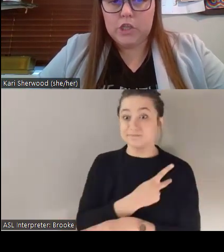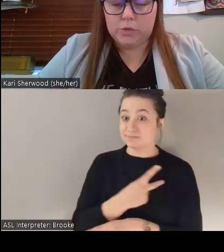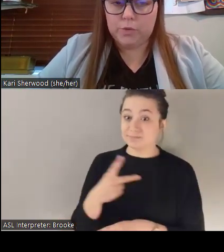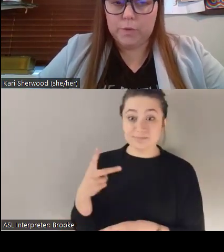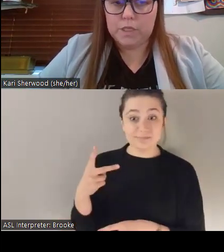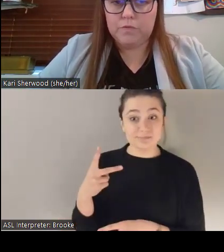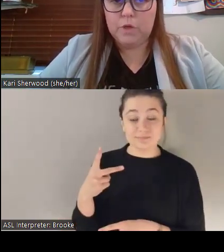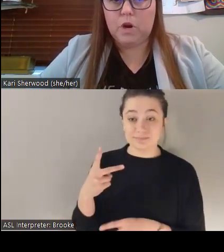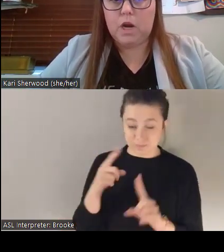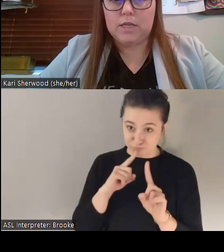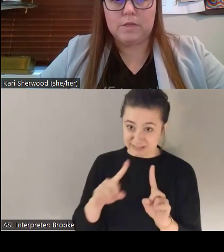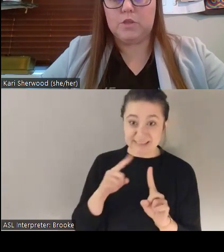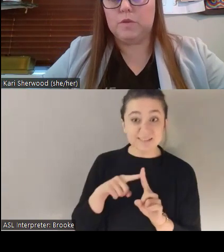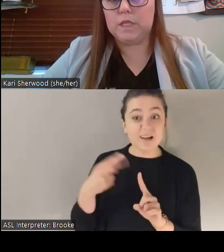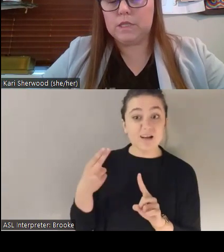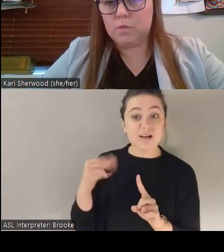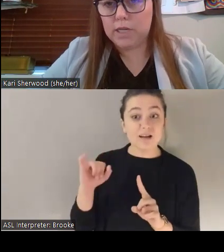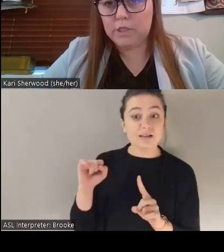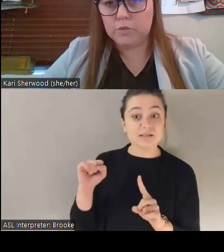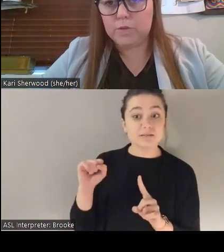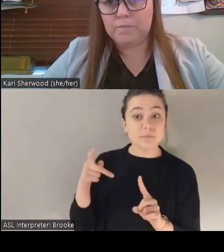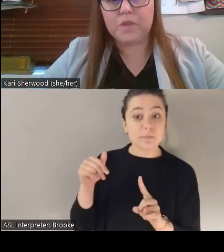children receive fewer autism services than White children.